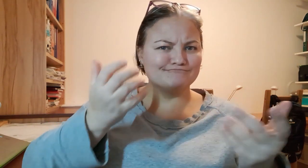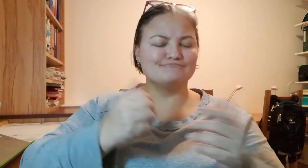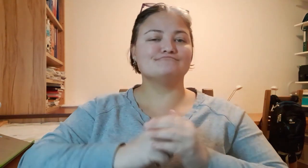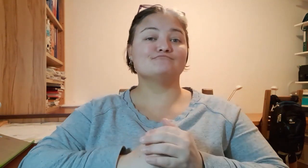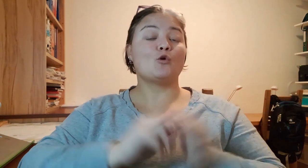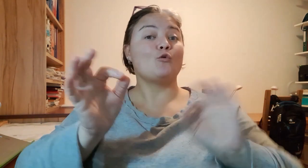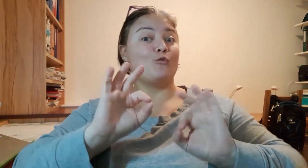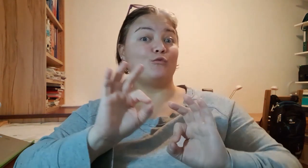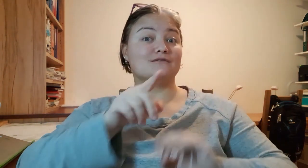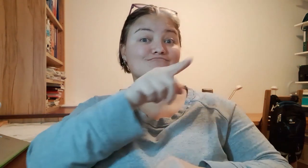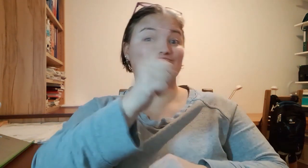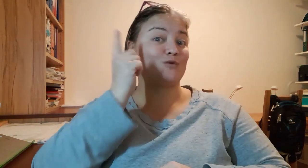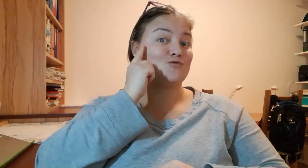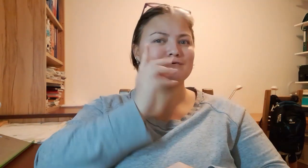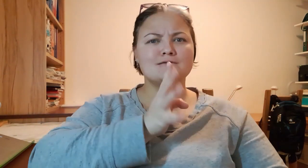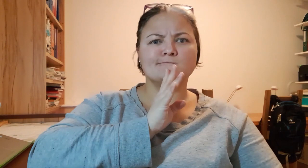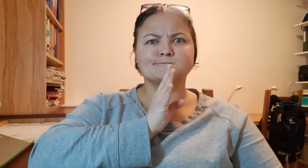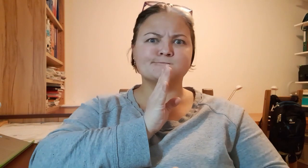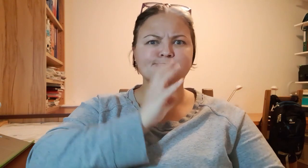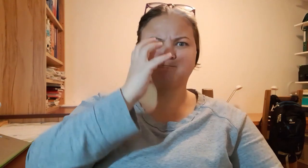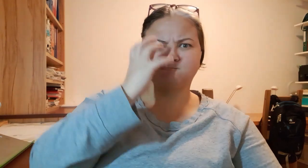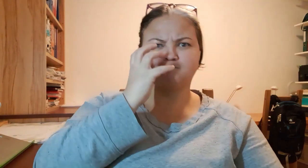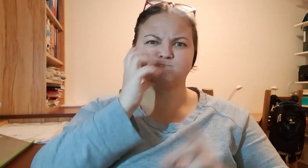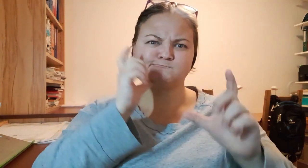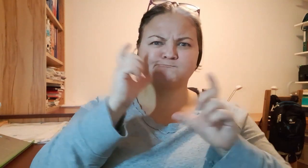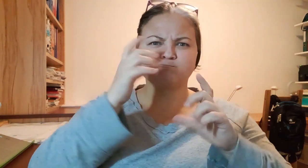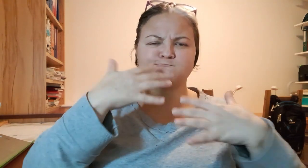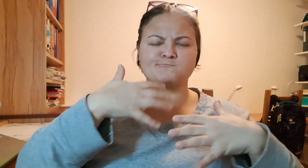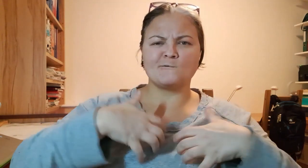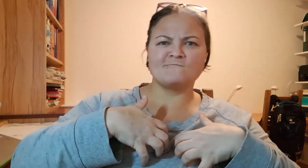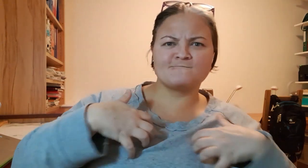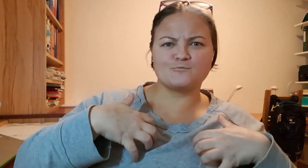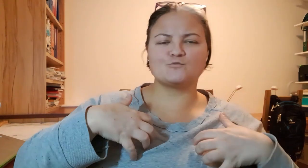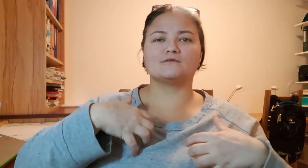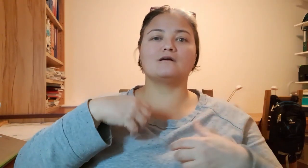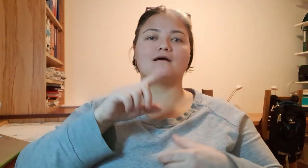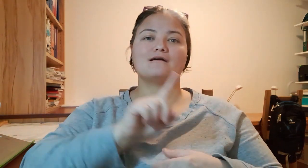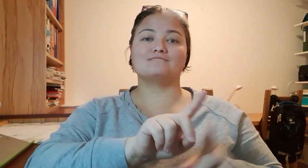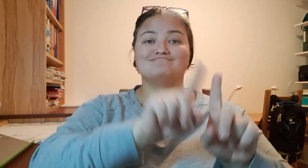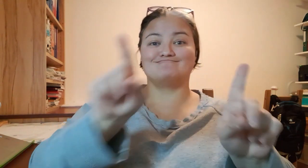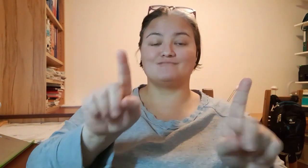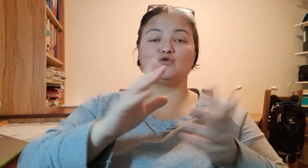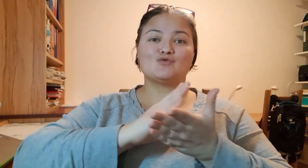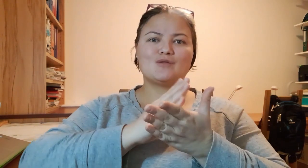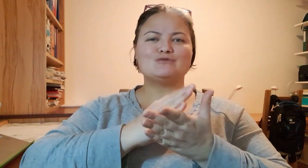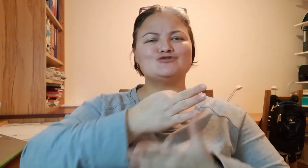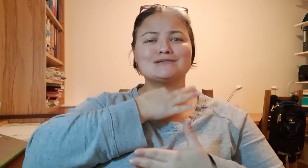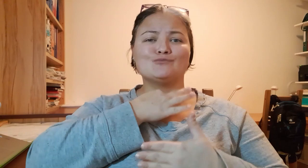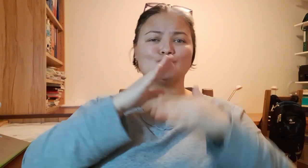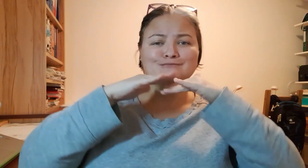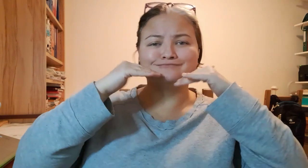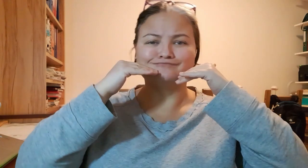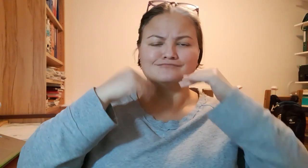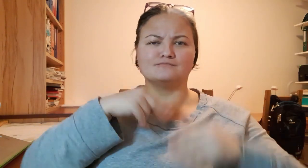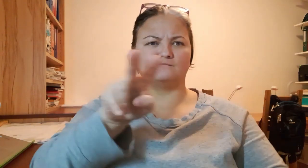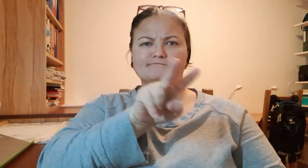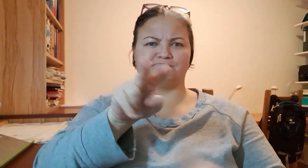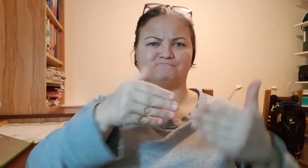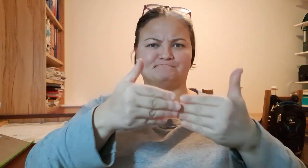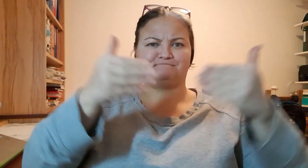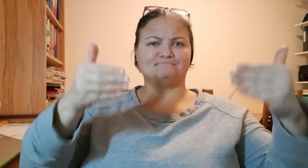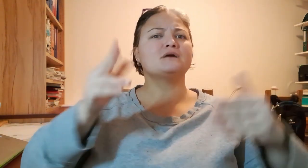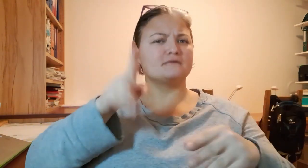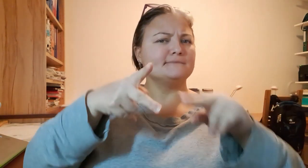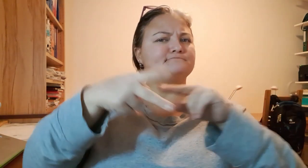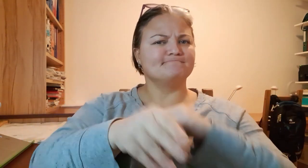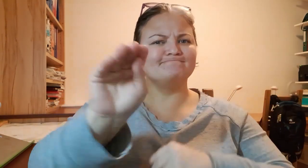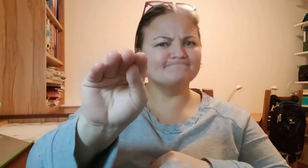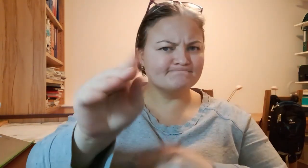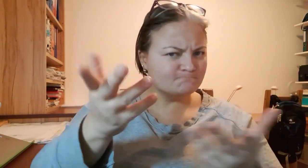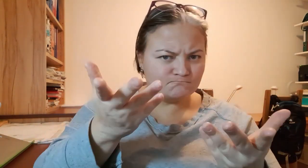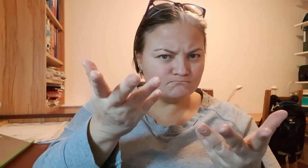Or the hearing persons facial expressions are angry but the interpreter is signing friendly....then I have to interrupt and correct.